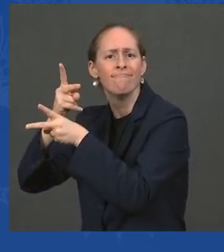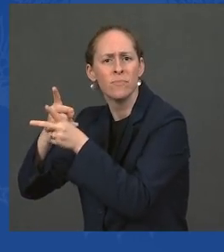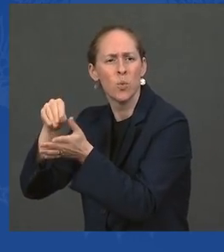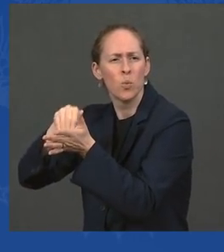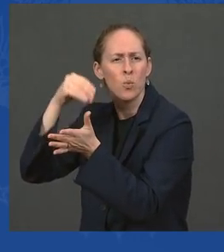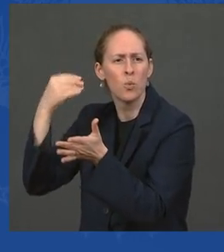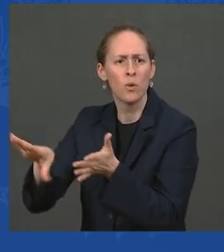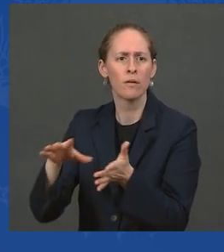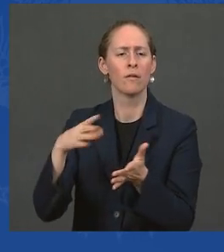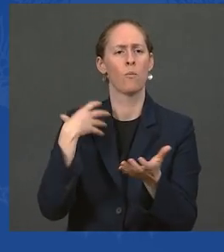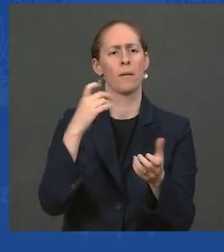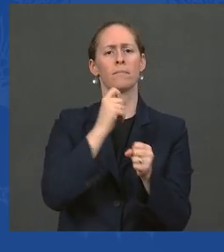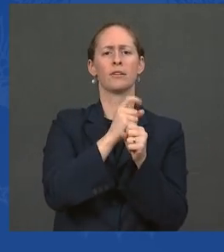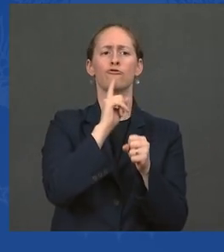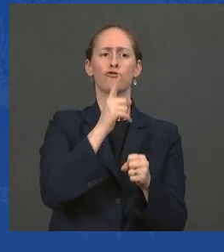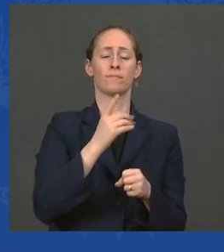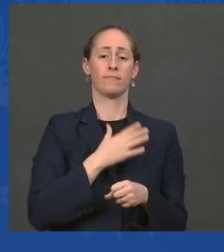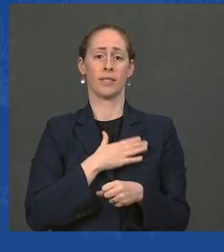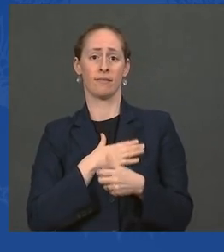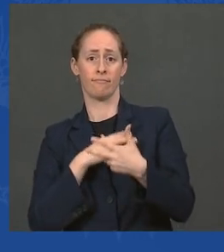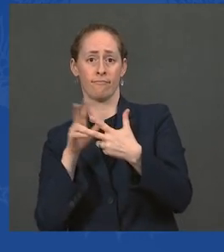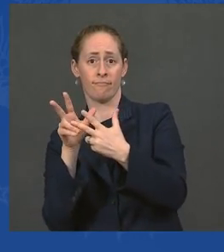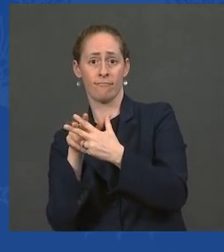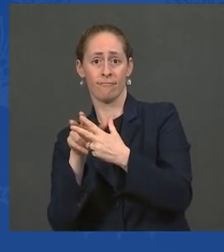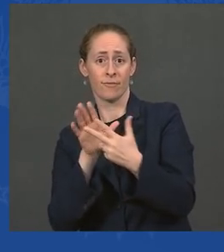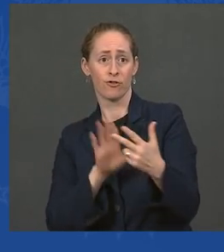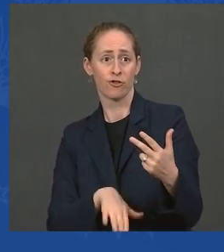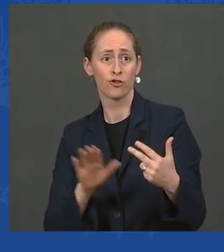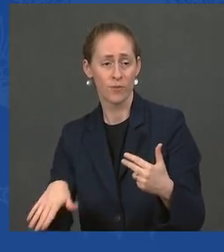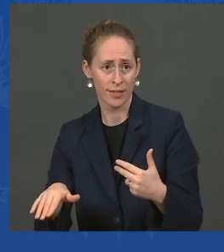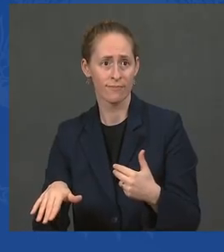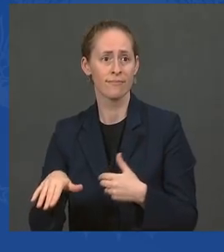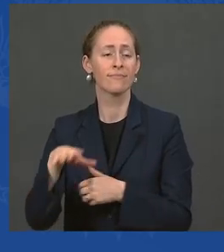are taken care of with dignity, grace and understanding.